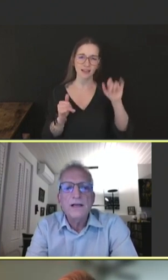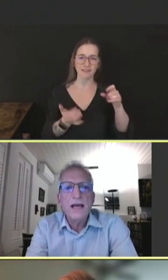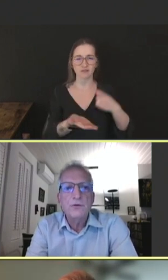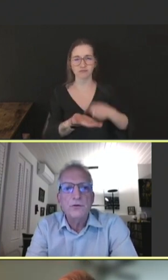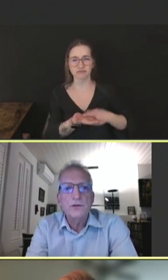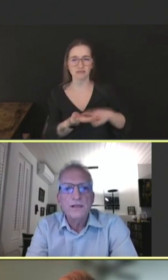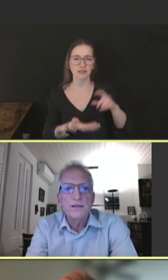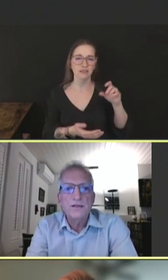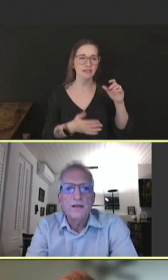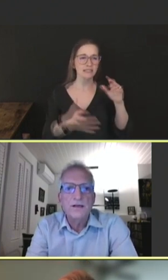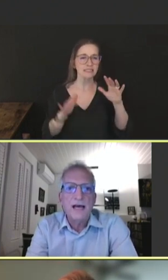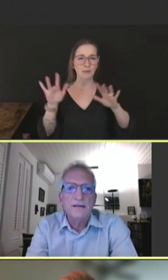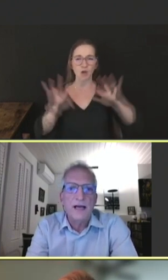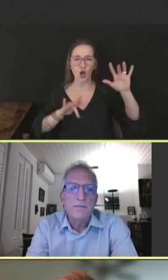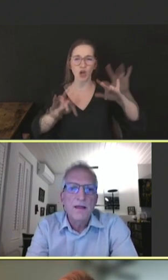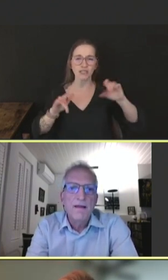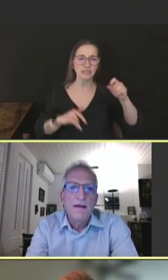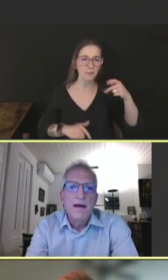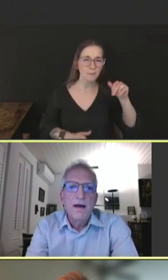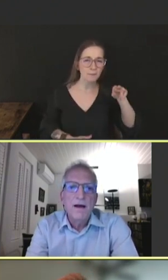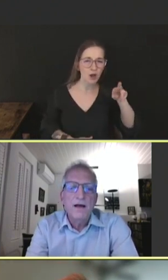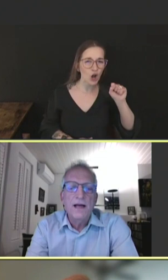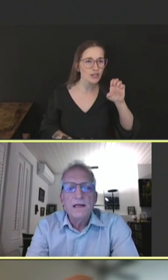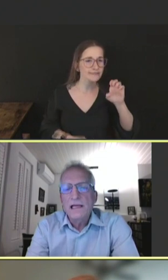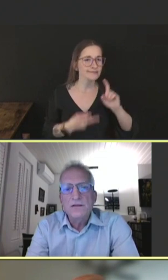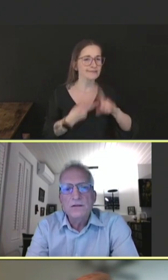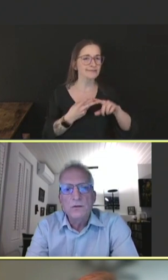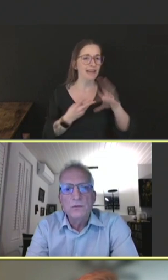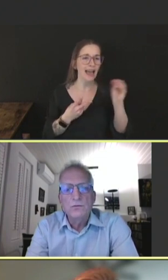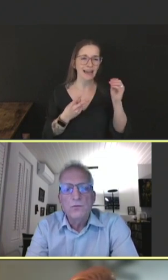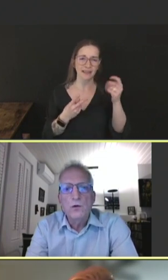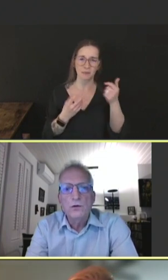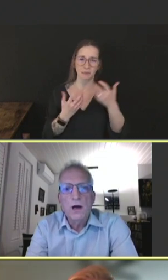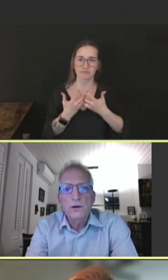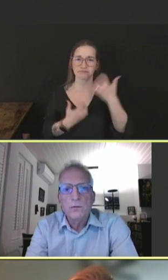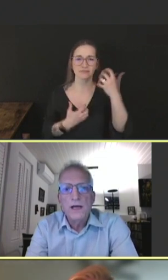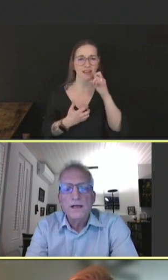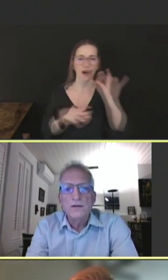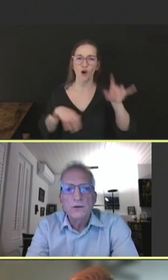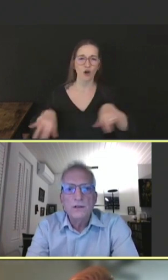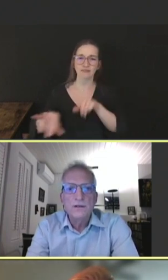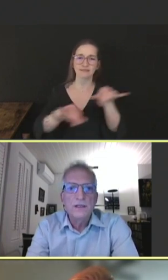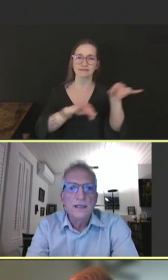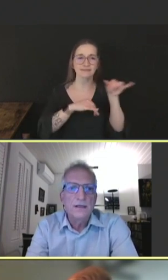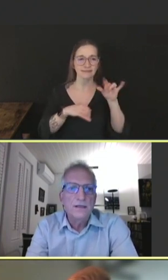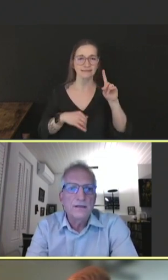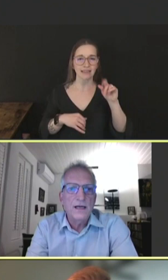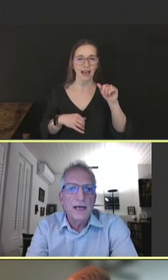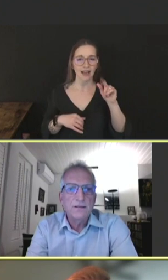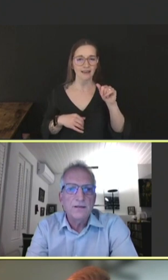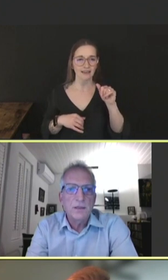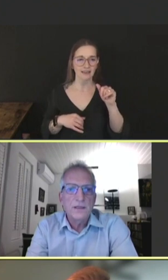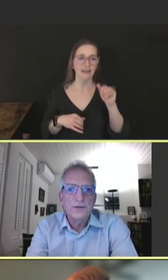quite heterogeneous data. And that leads to rather wide uncertainty in these estimates.